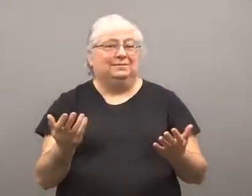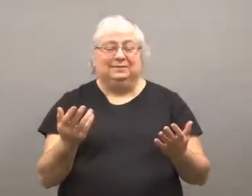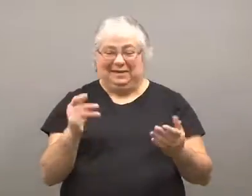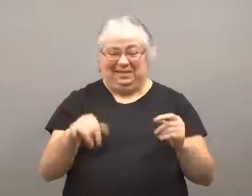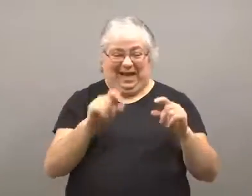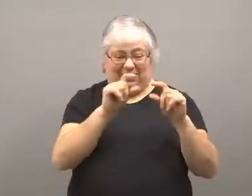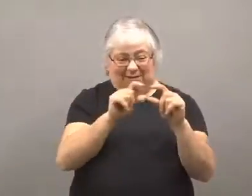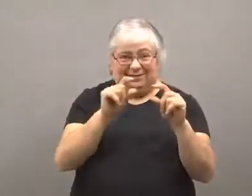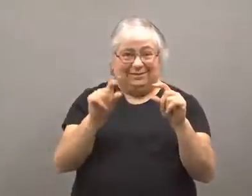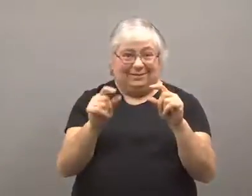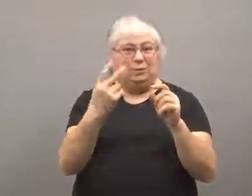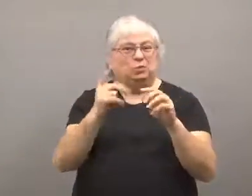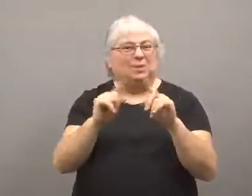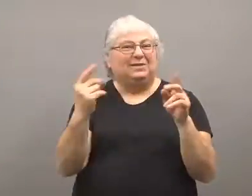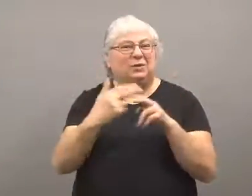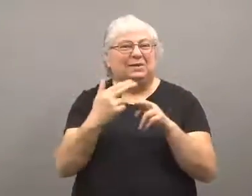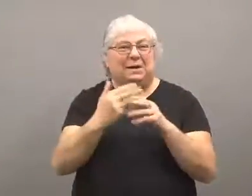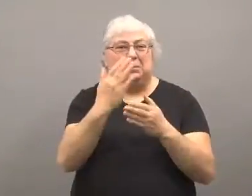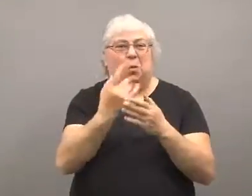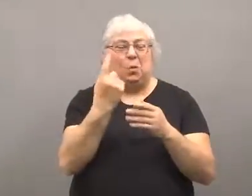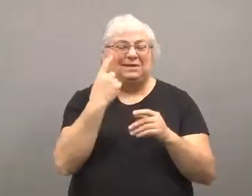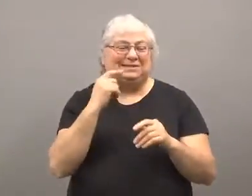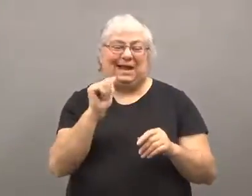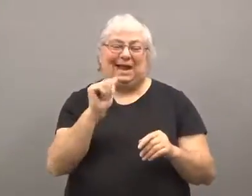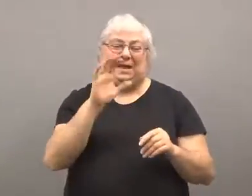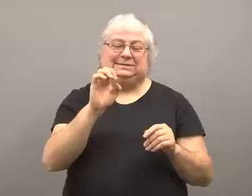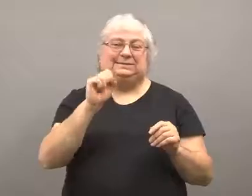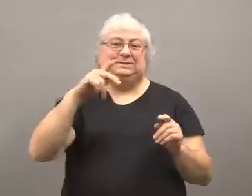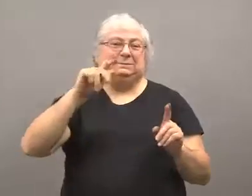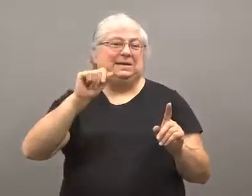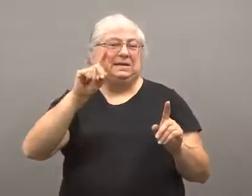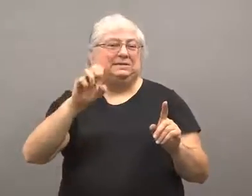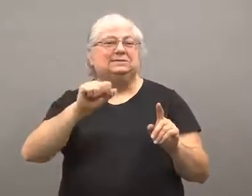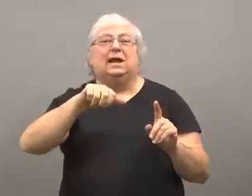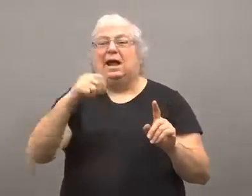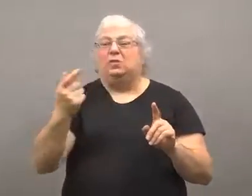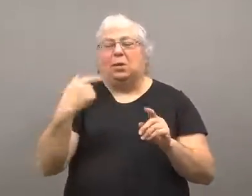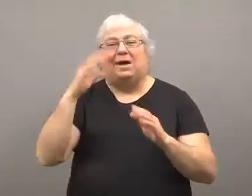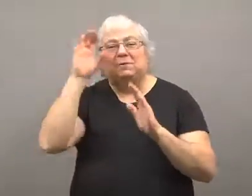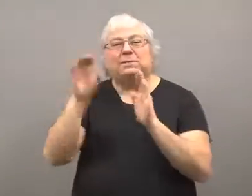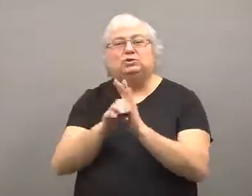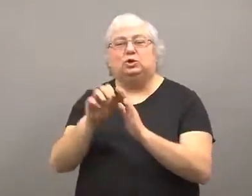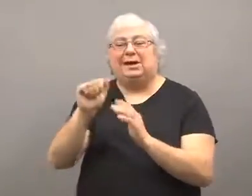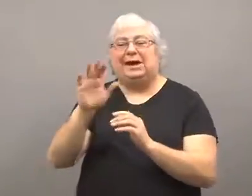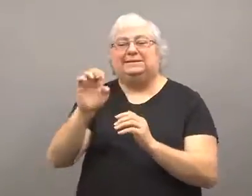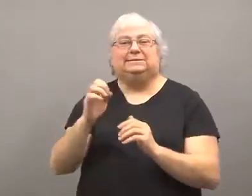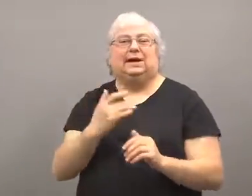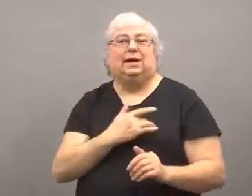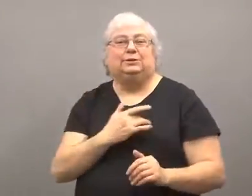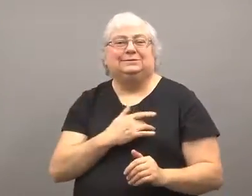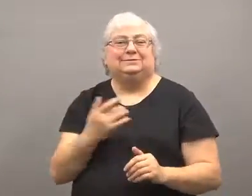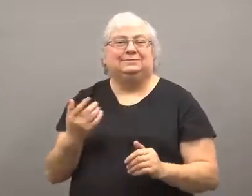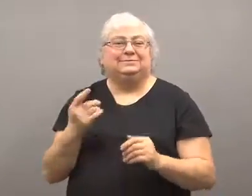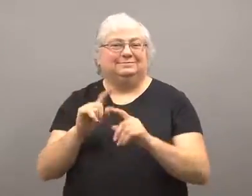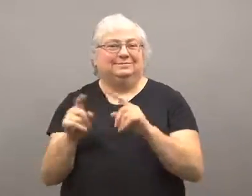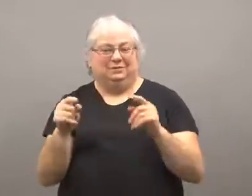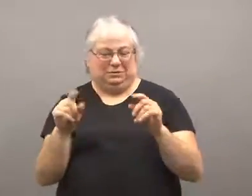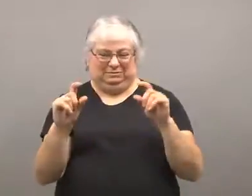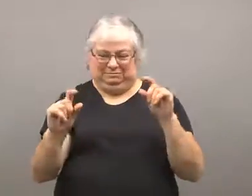They were two different brands, one said "Ace of Spades"